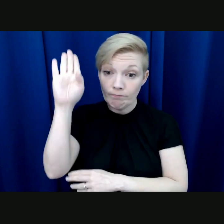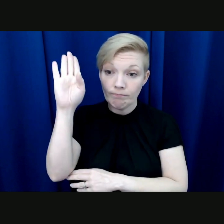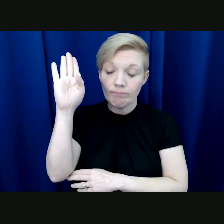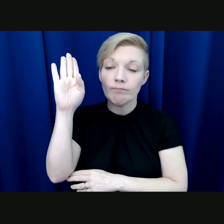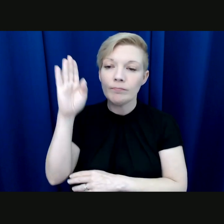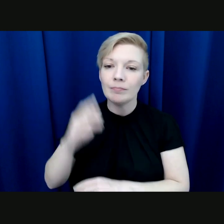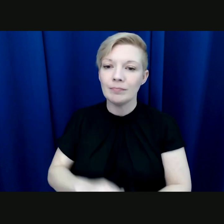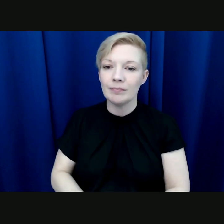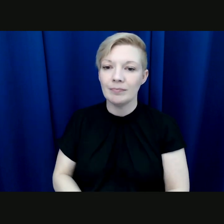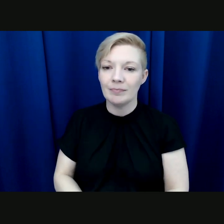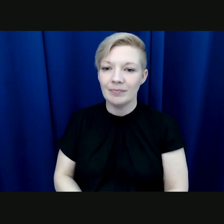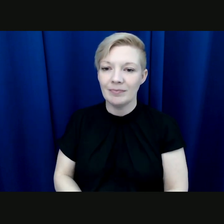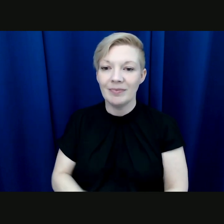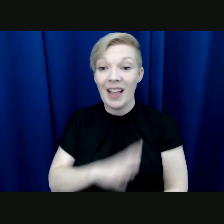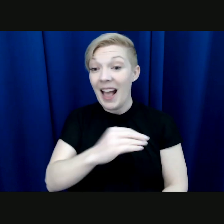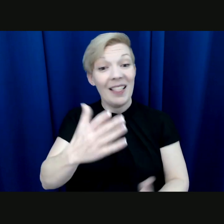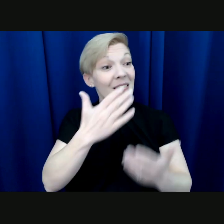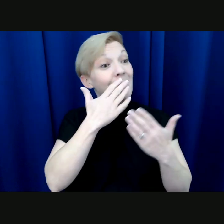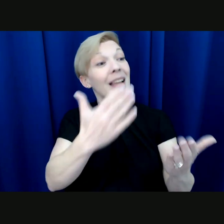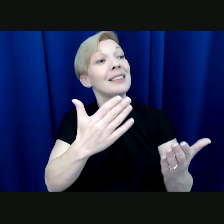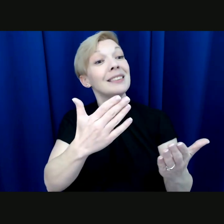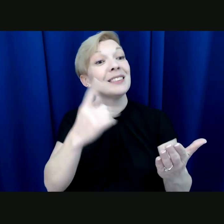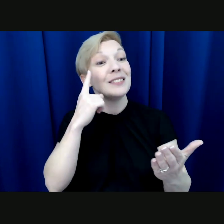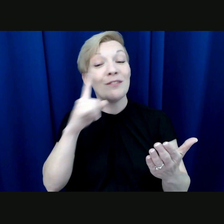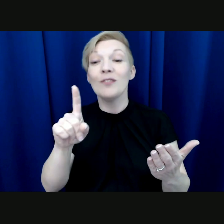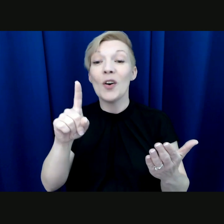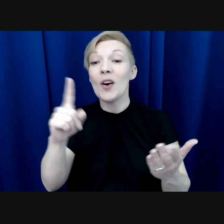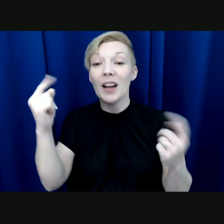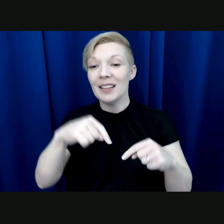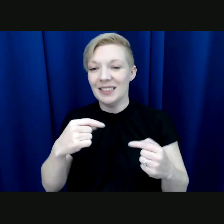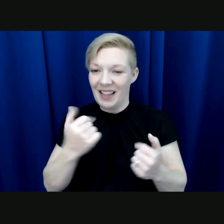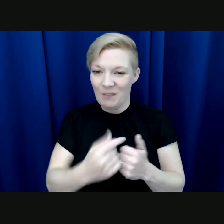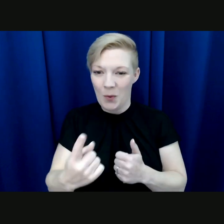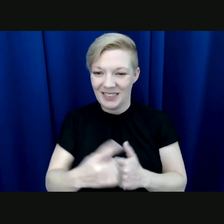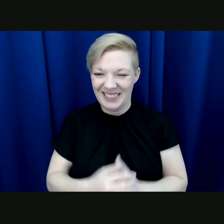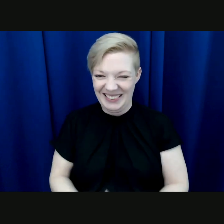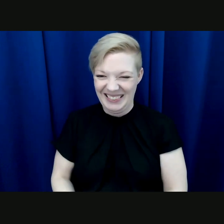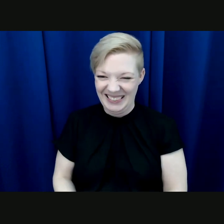Mr. Roker: Thanks for driving in, everybody. Oh, there's somebody.